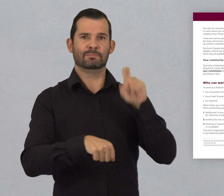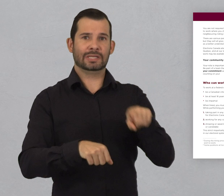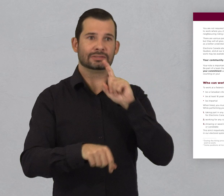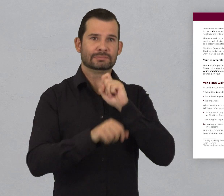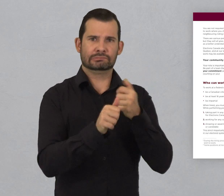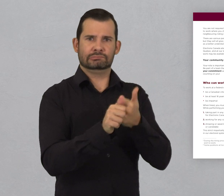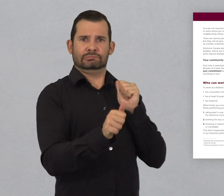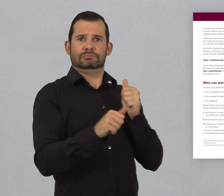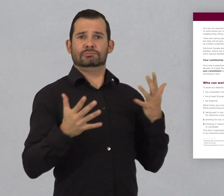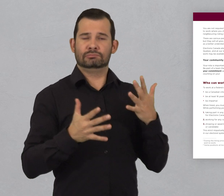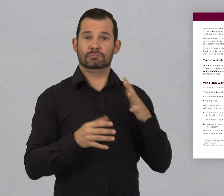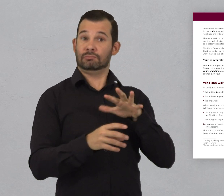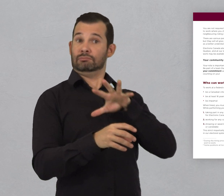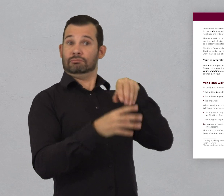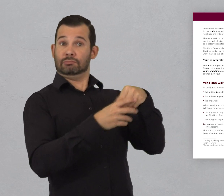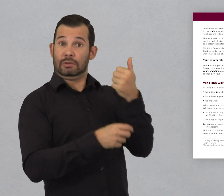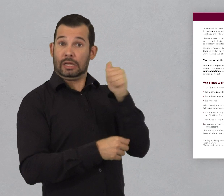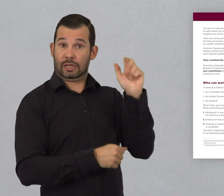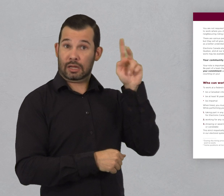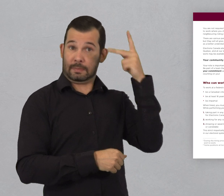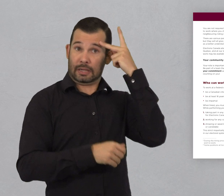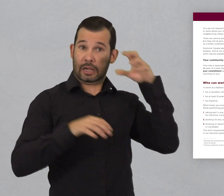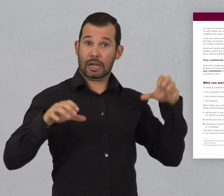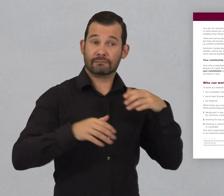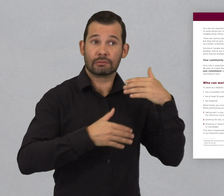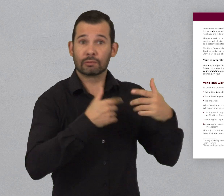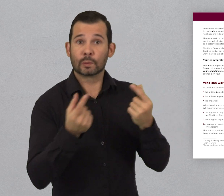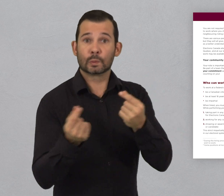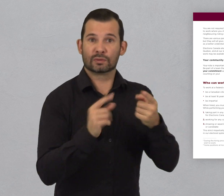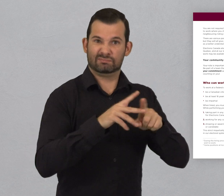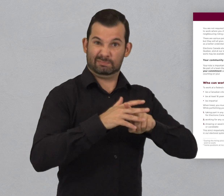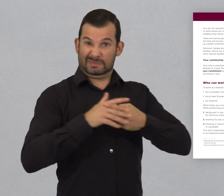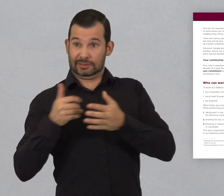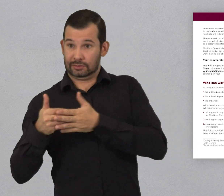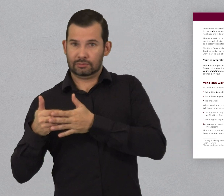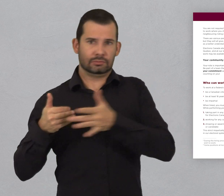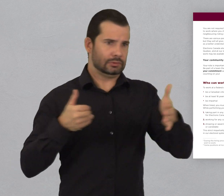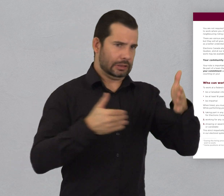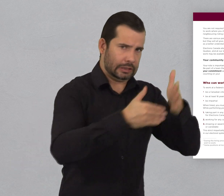your duties, you must refrain from: 1. taking part in any political